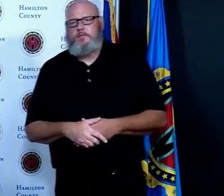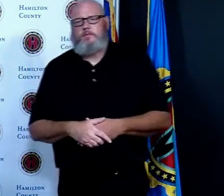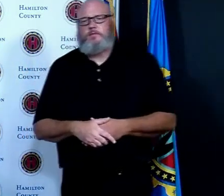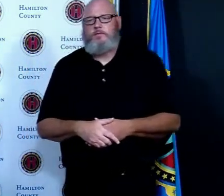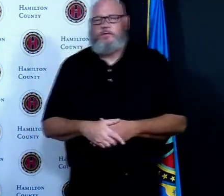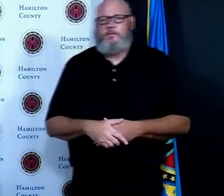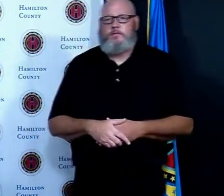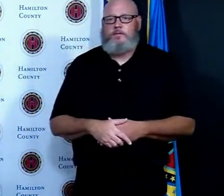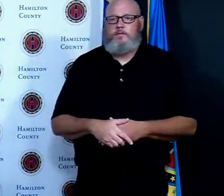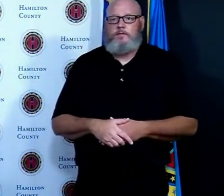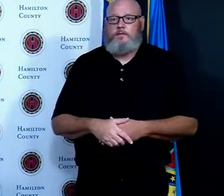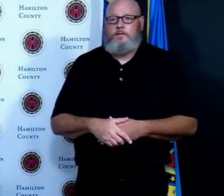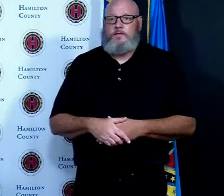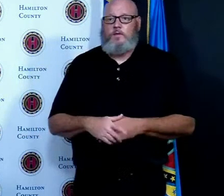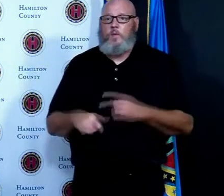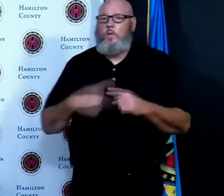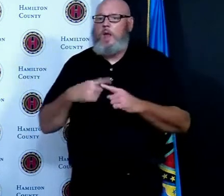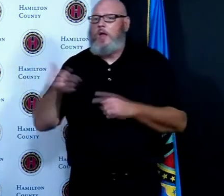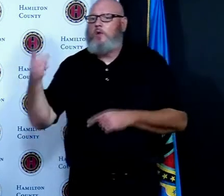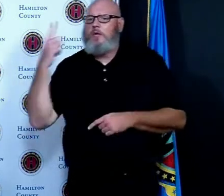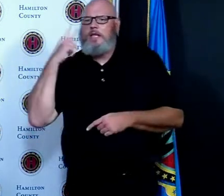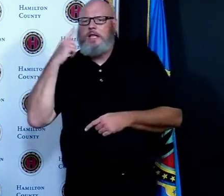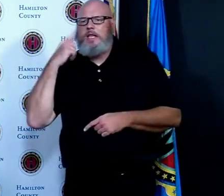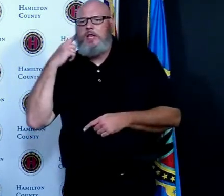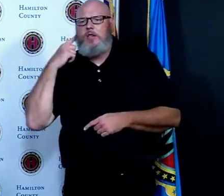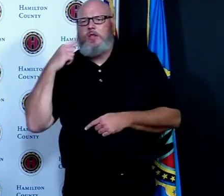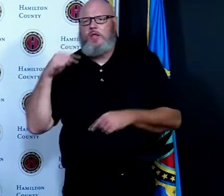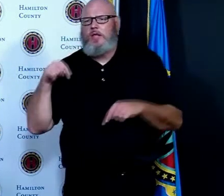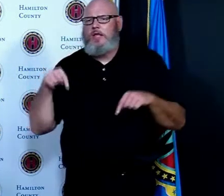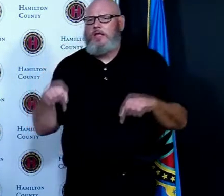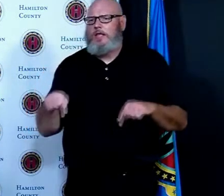you know when we started this off Commissioner Driehaus had reiterated some of the words we